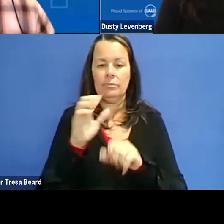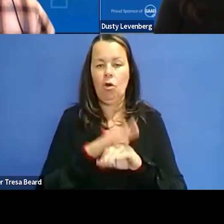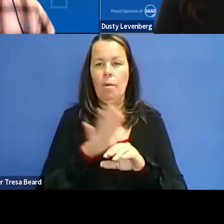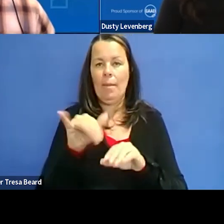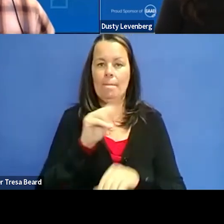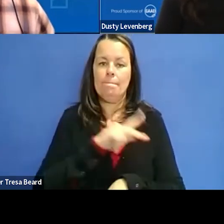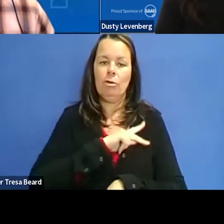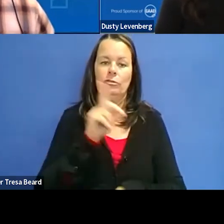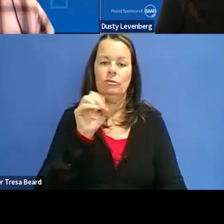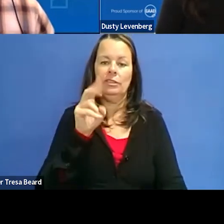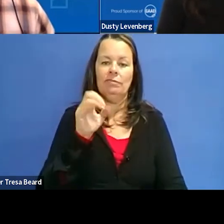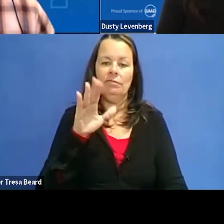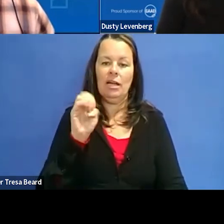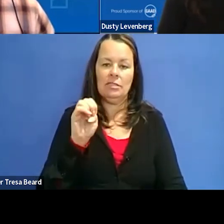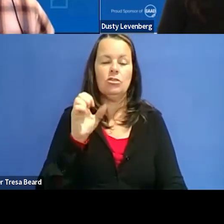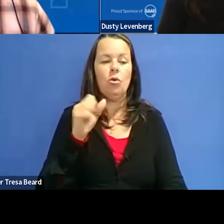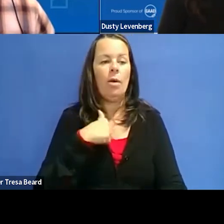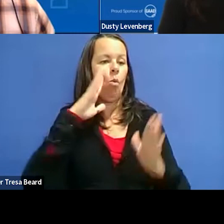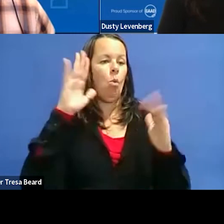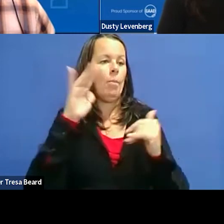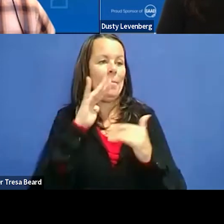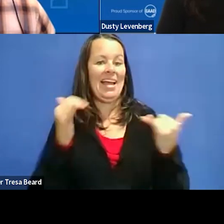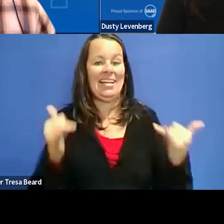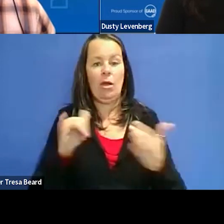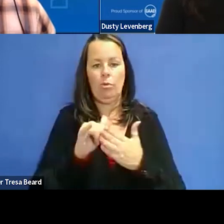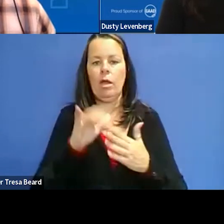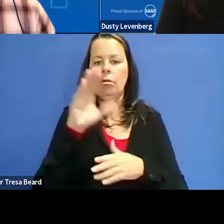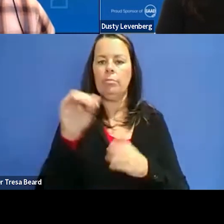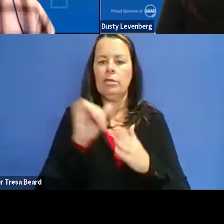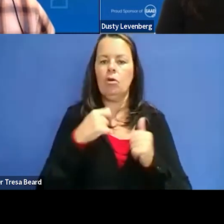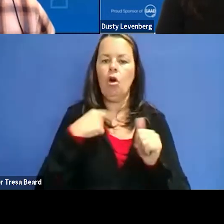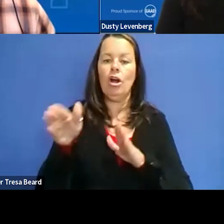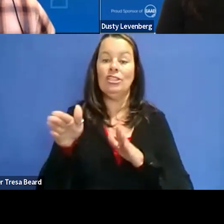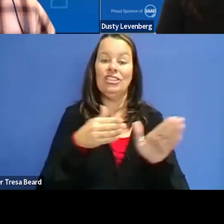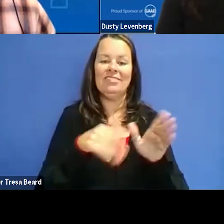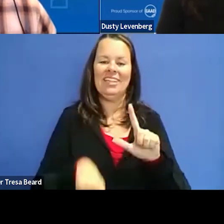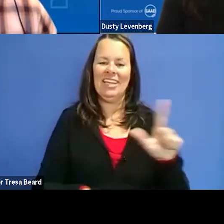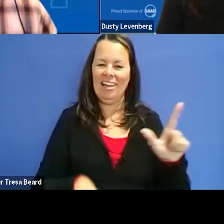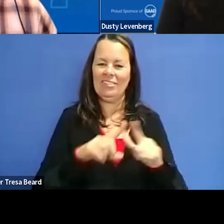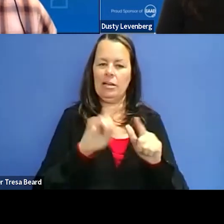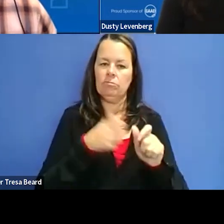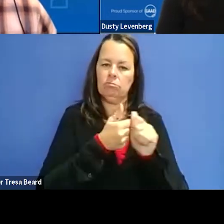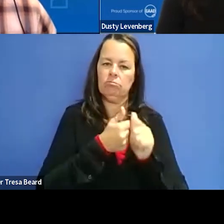I would hope by now that companies are shifting left and including the orientation requirement into the designs.